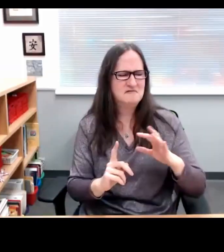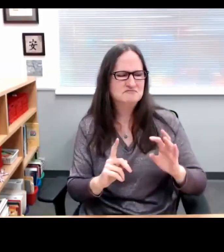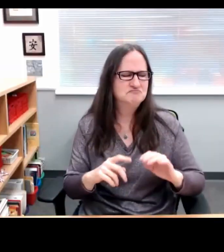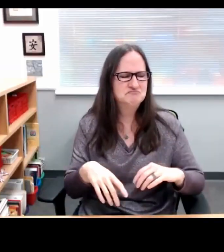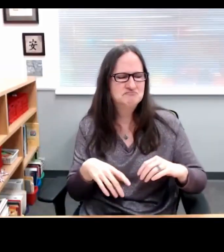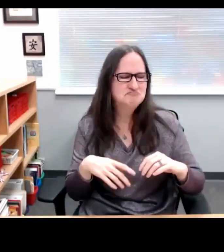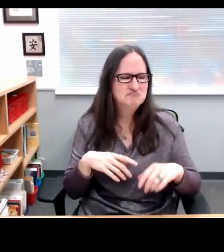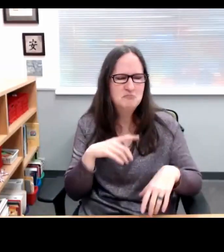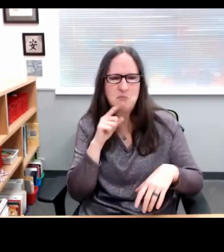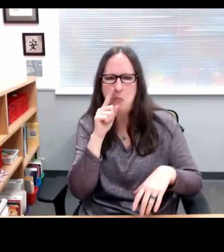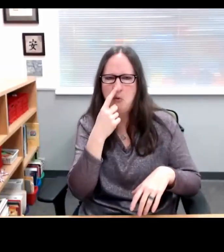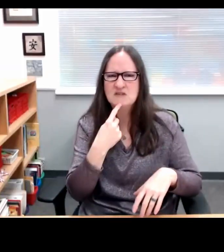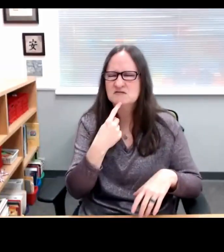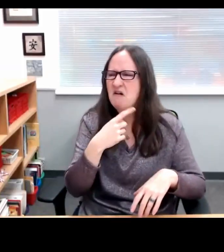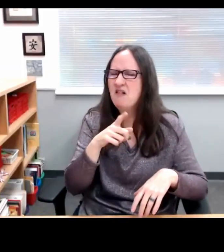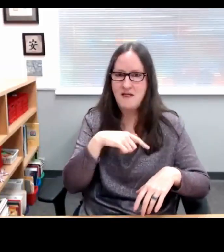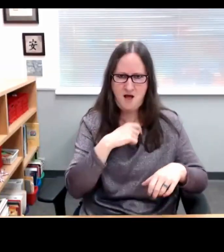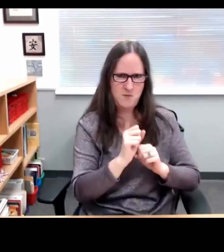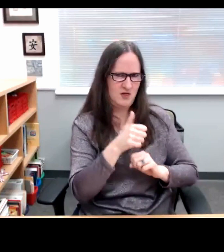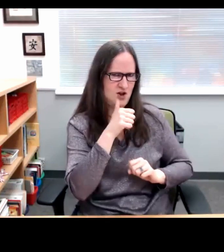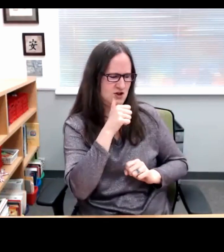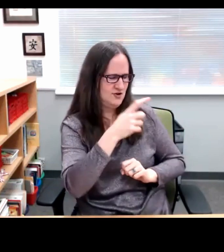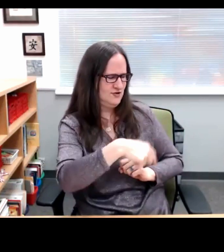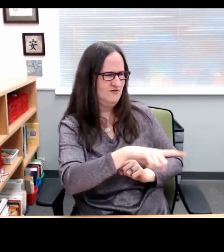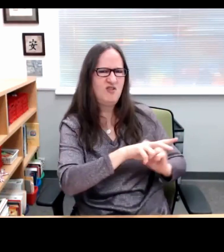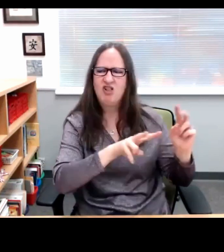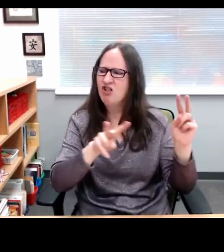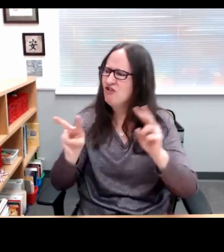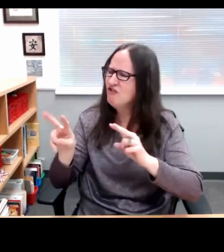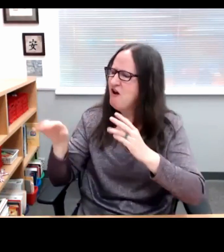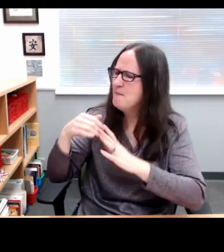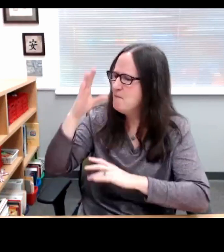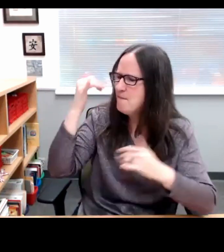some of which were kindergarten age, and they, and I was working with the girls and